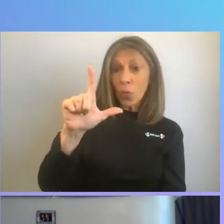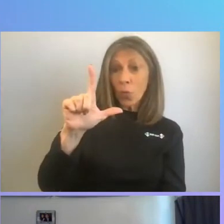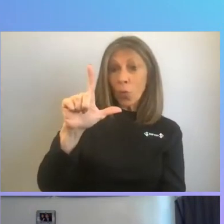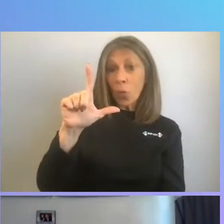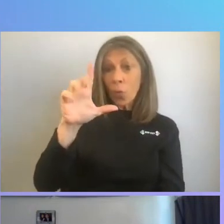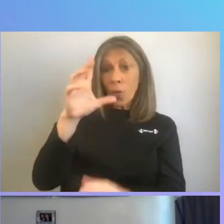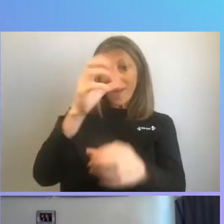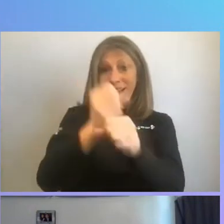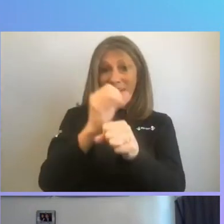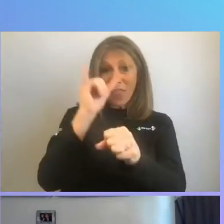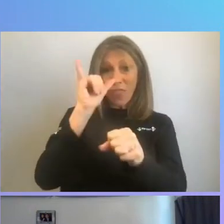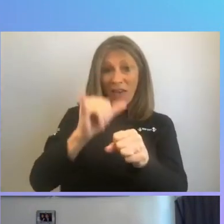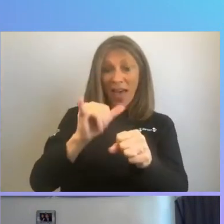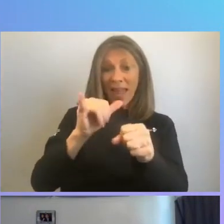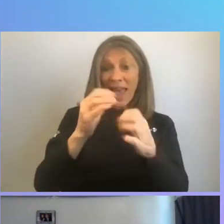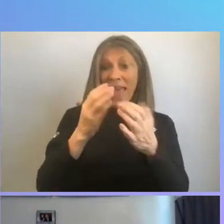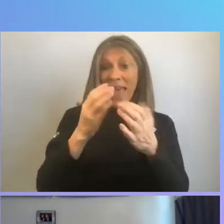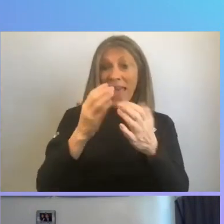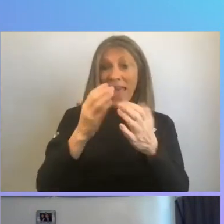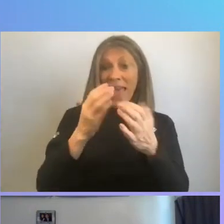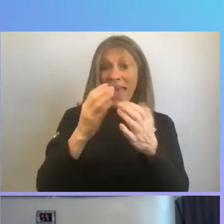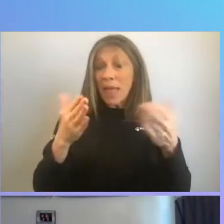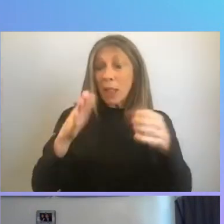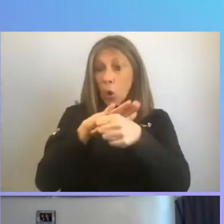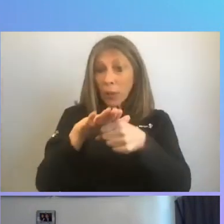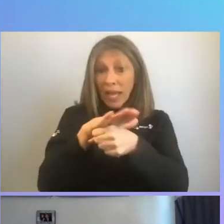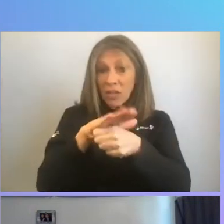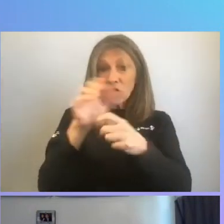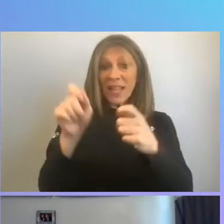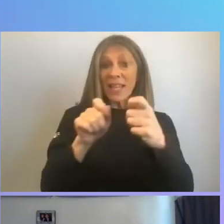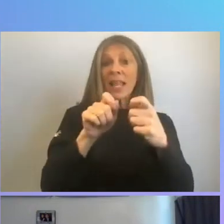location. So actually exact source code, the type of tag. It